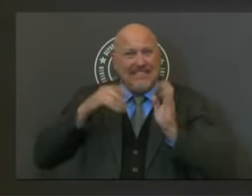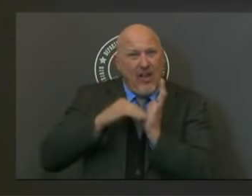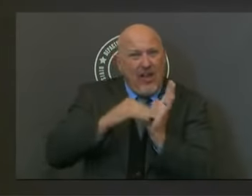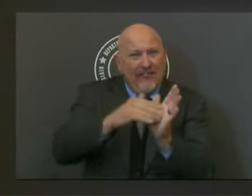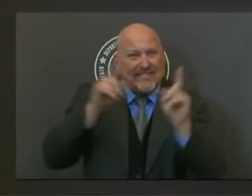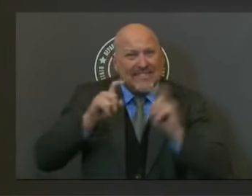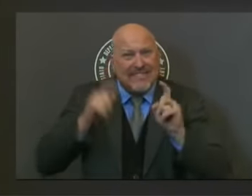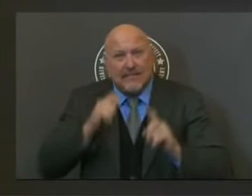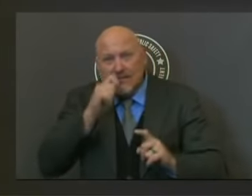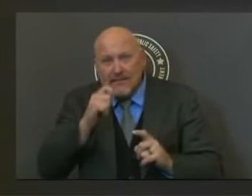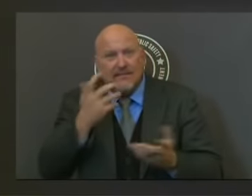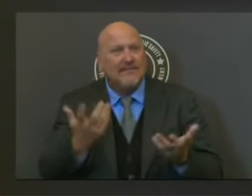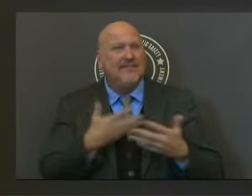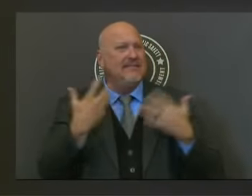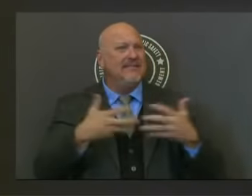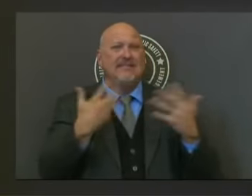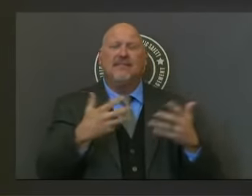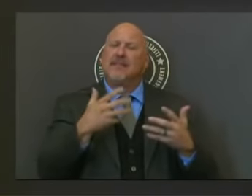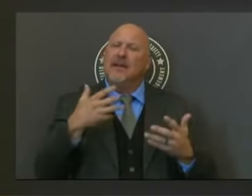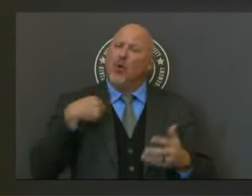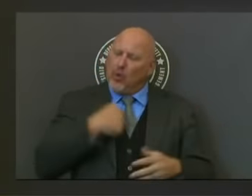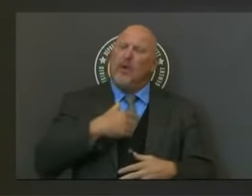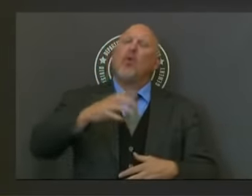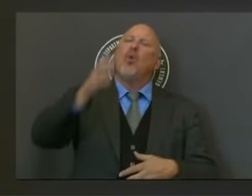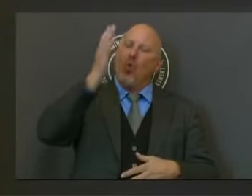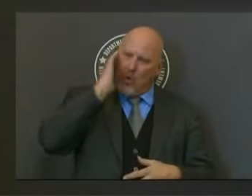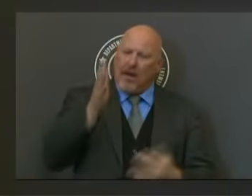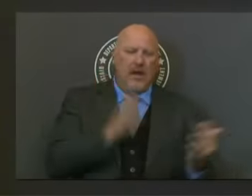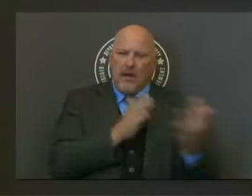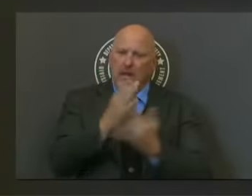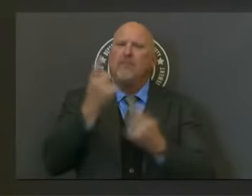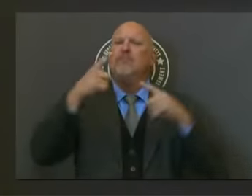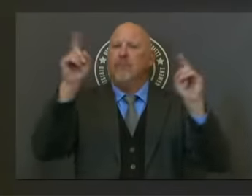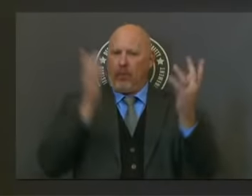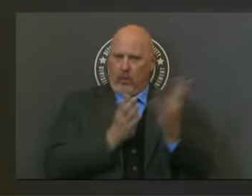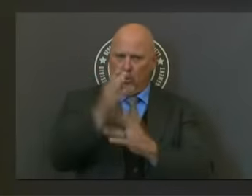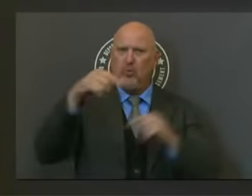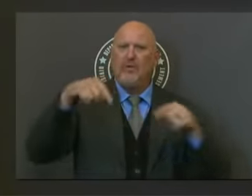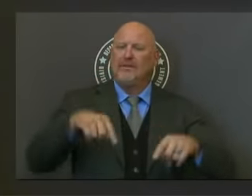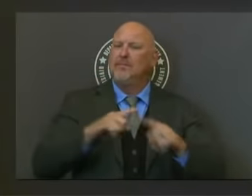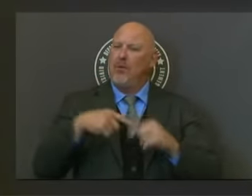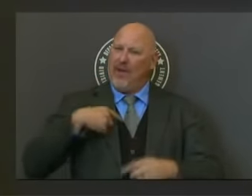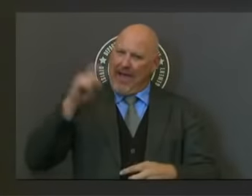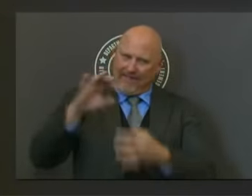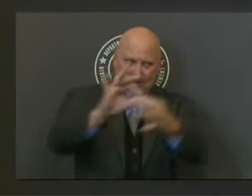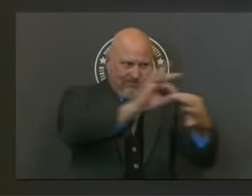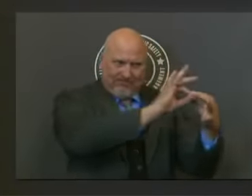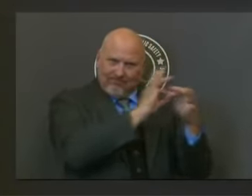together as a team and